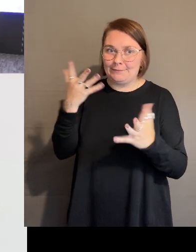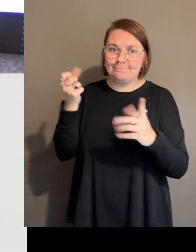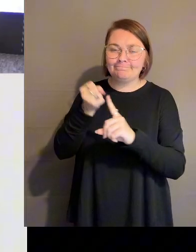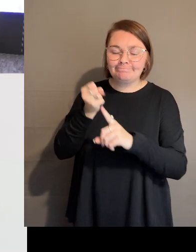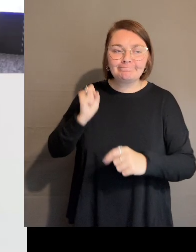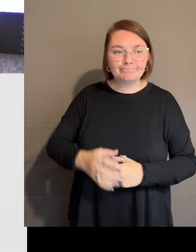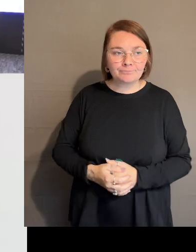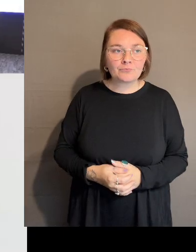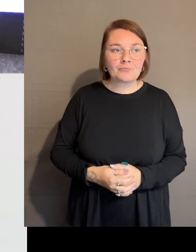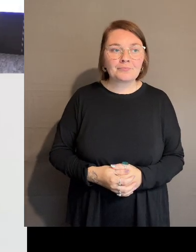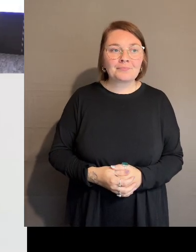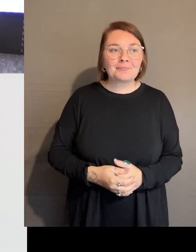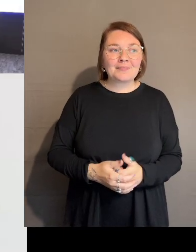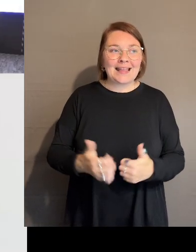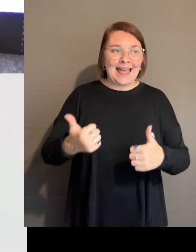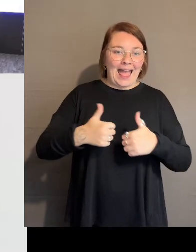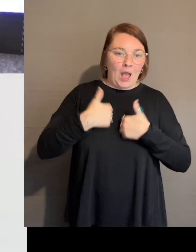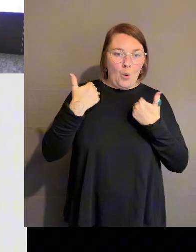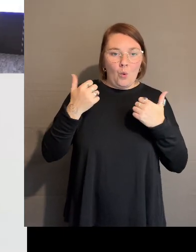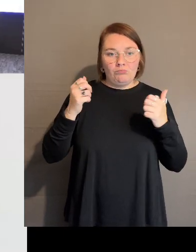So Ari kind of…